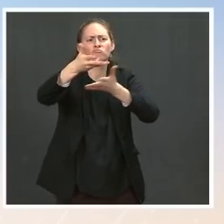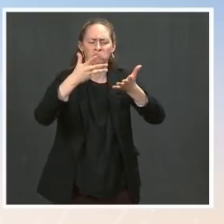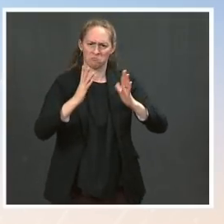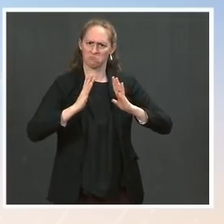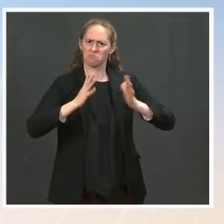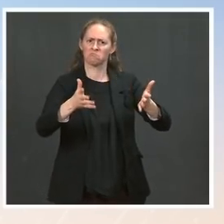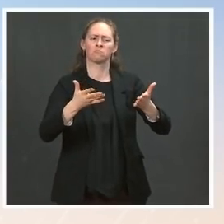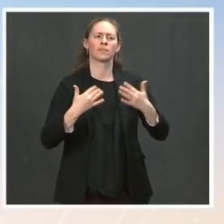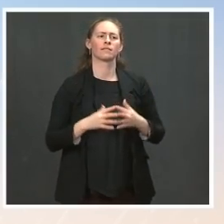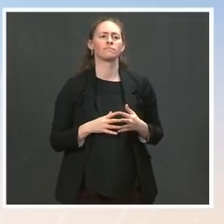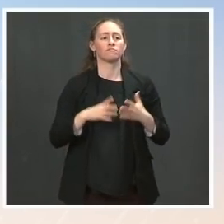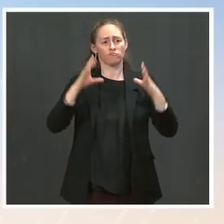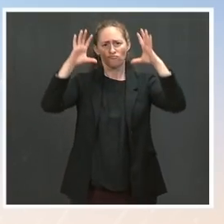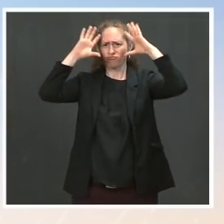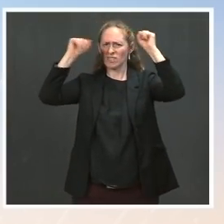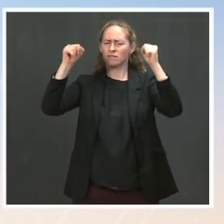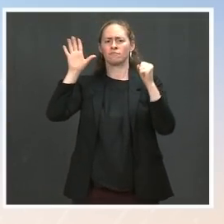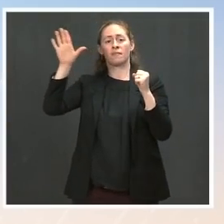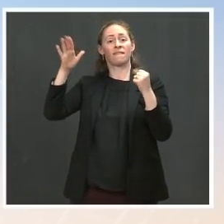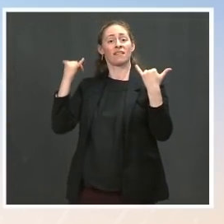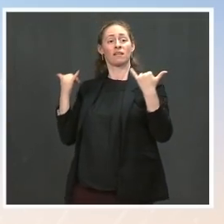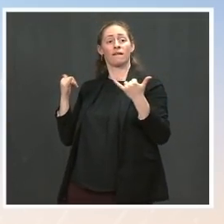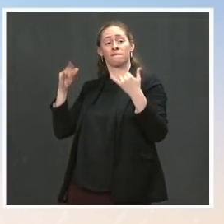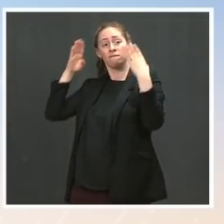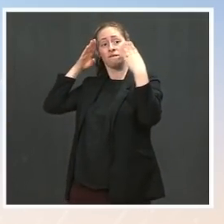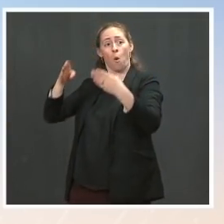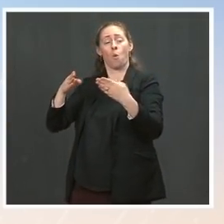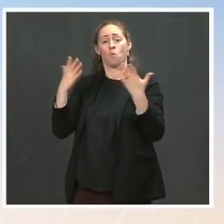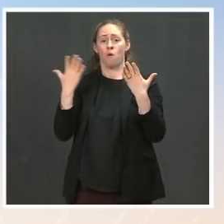His primary focus is on this investment; on creating jobs;